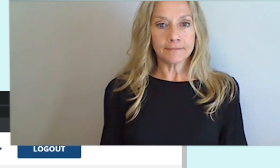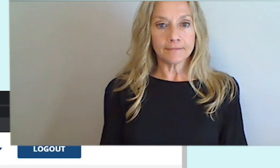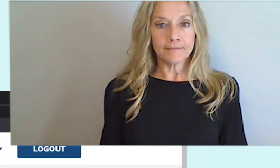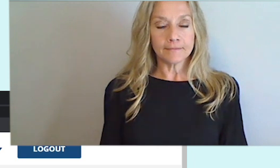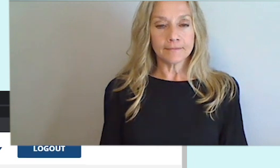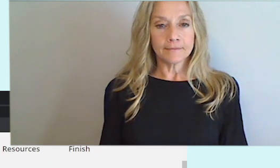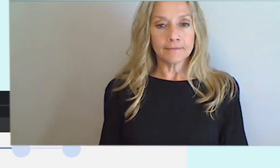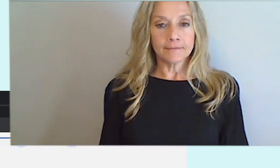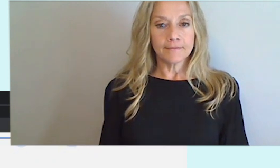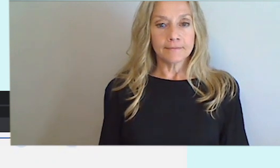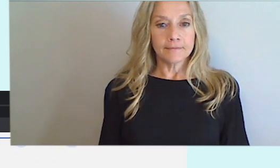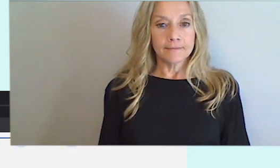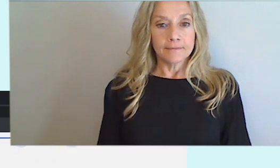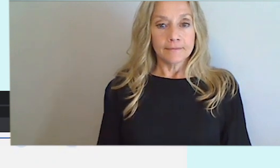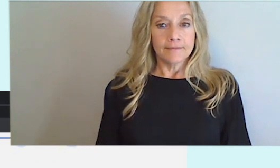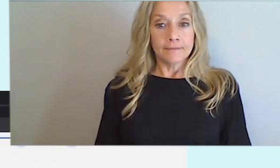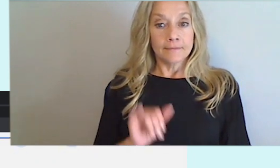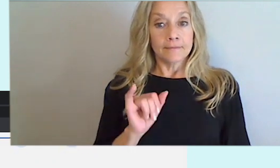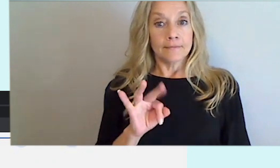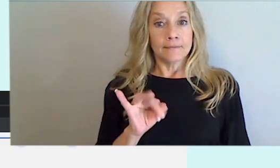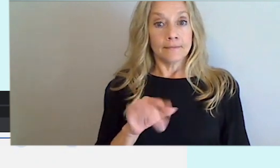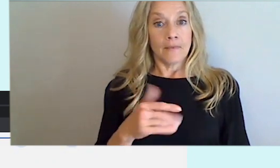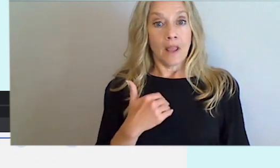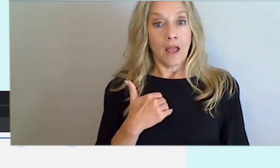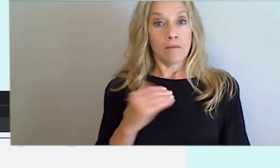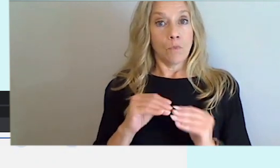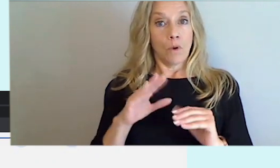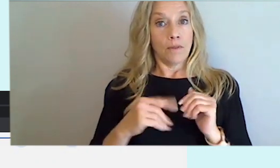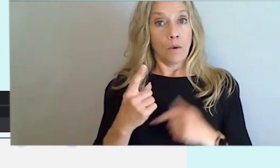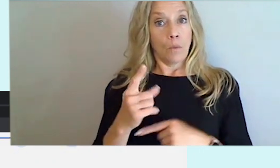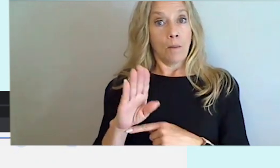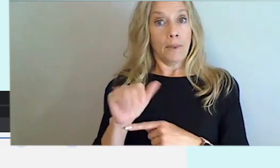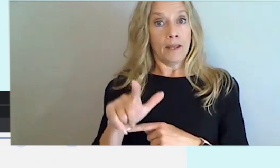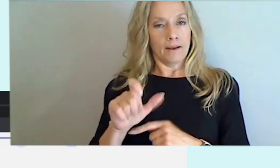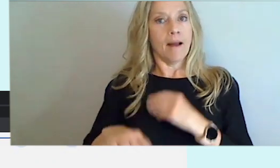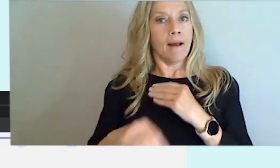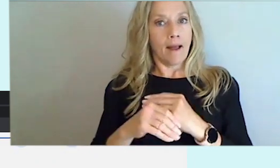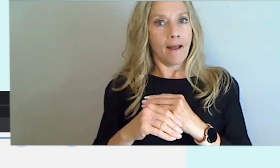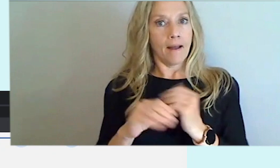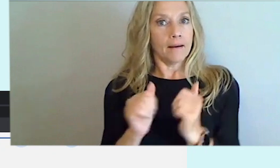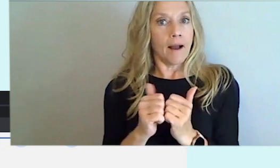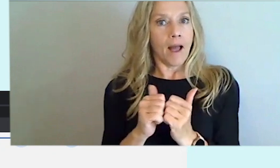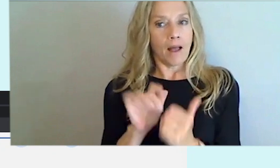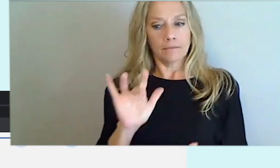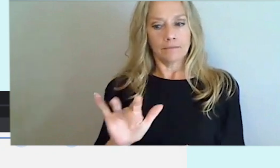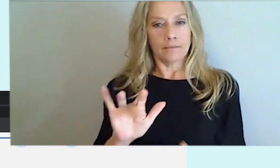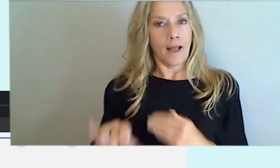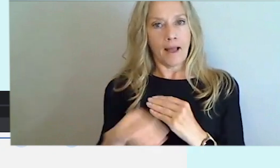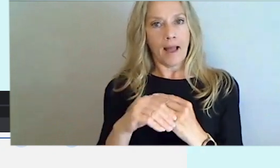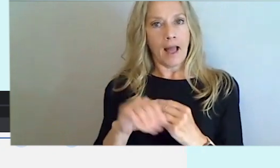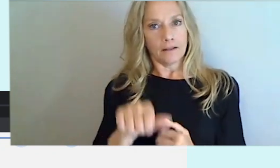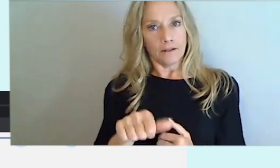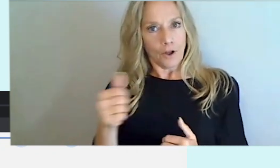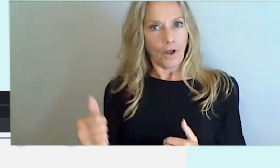If you have more than one bill, you can add another bill by clicking, add another and go through the same process as before.